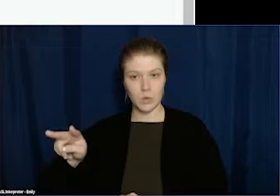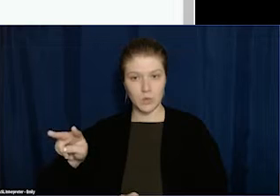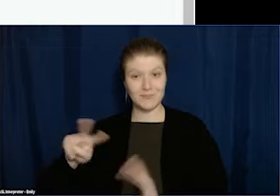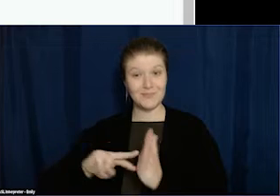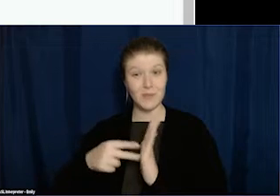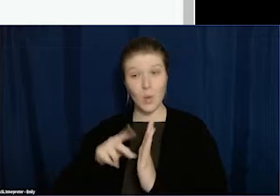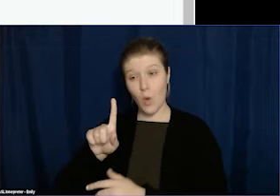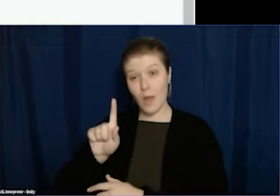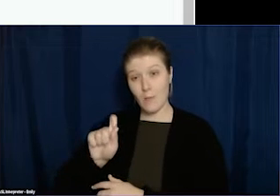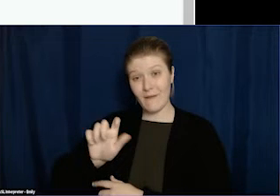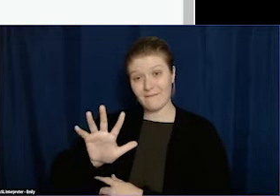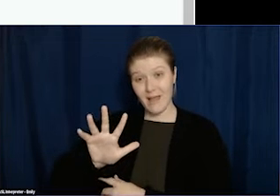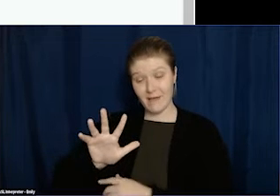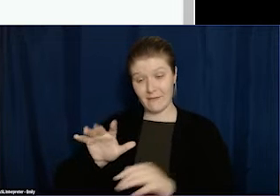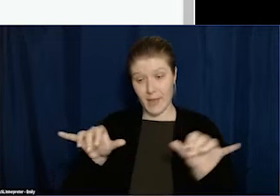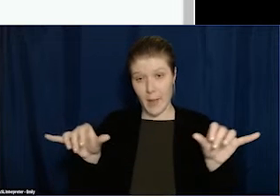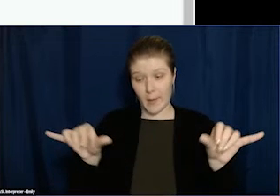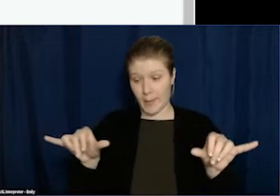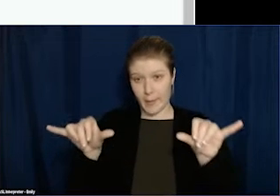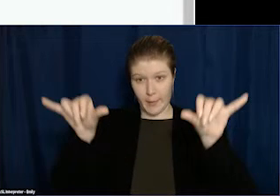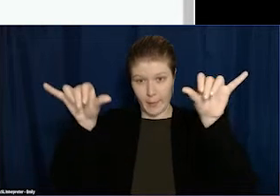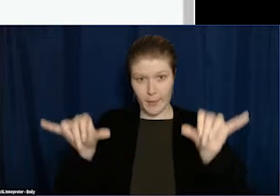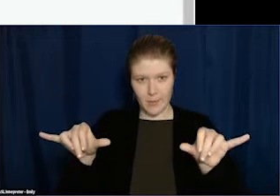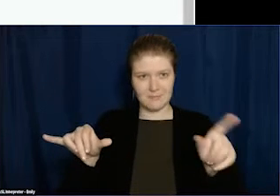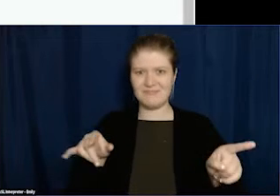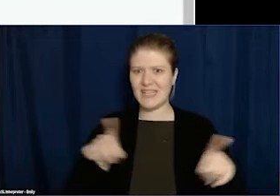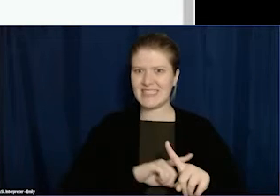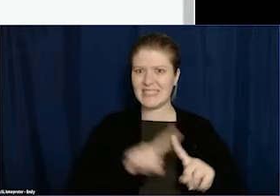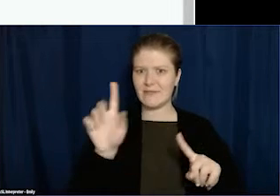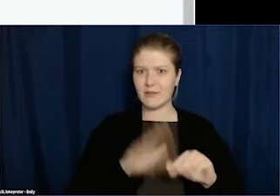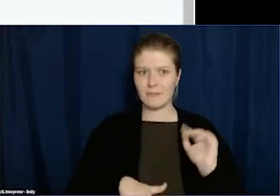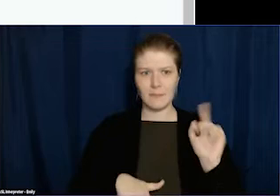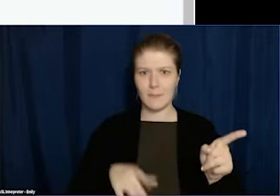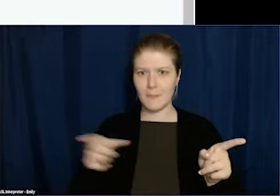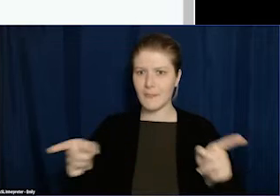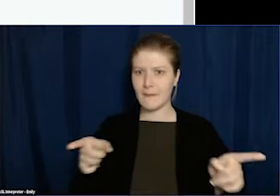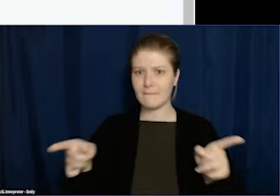of how even the same software can interpret these things, we have temporarily suppressed them for now.